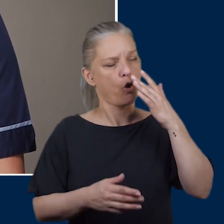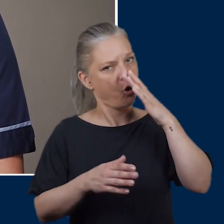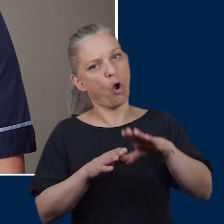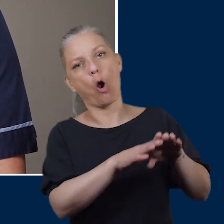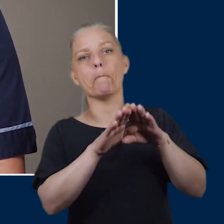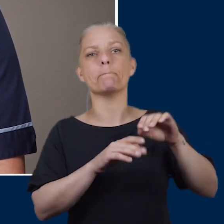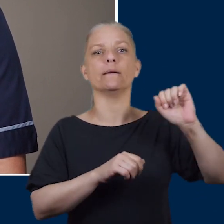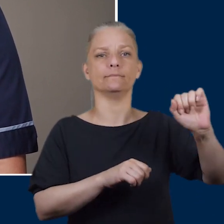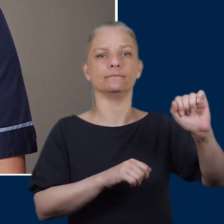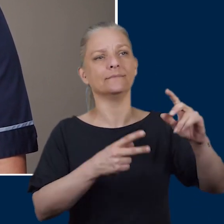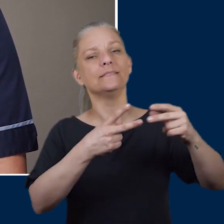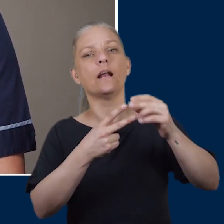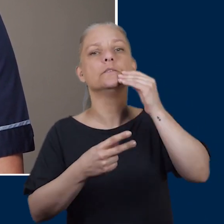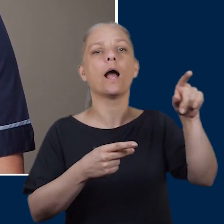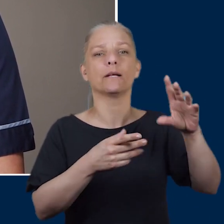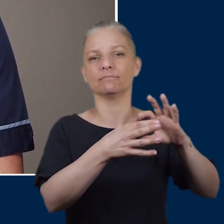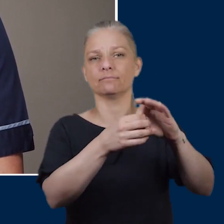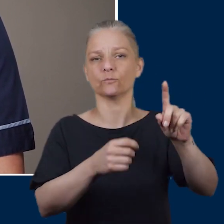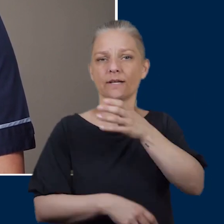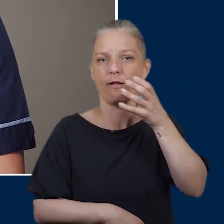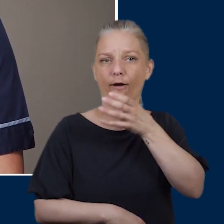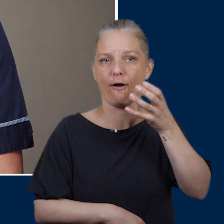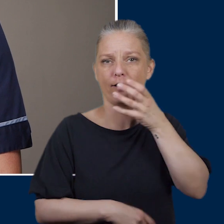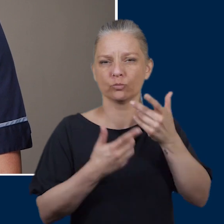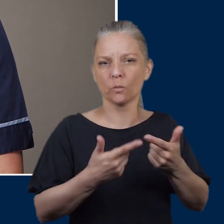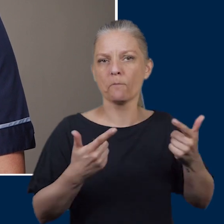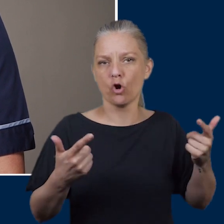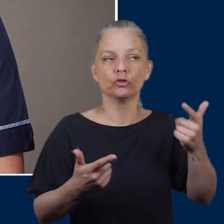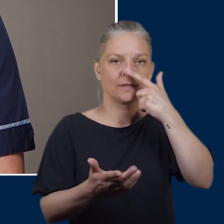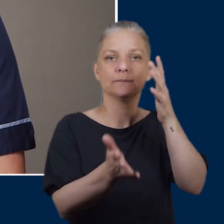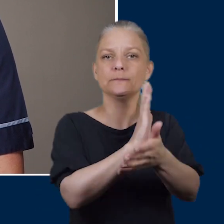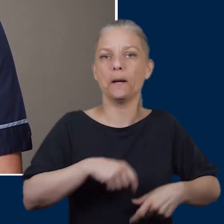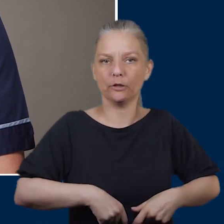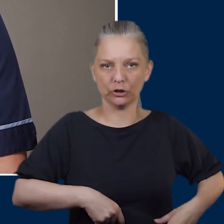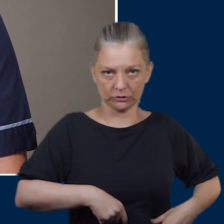diabetes is excess alcohol consumption which damages the pancreas and it can't produce